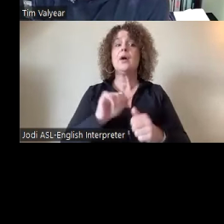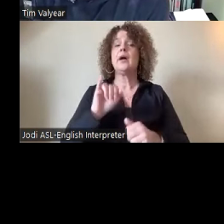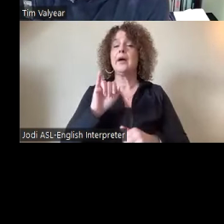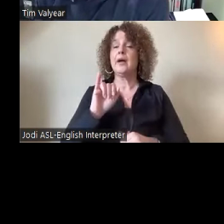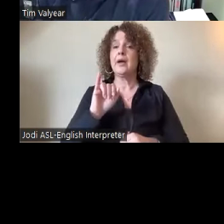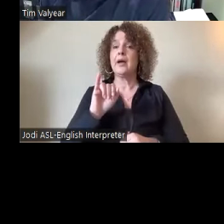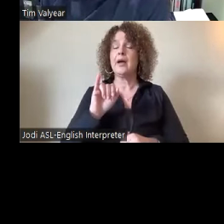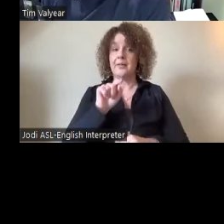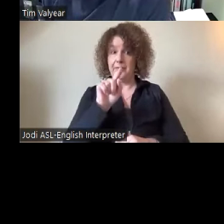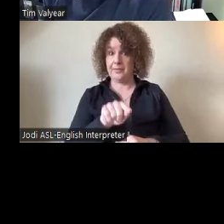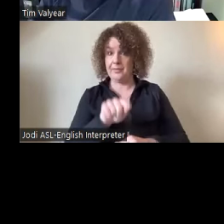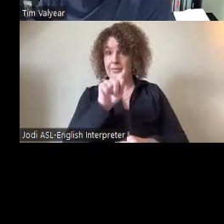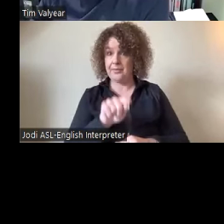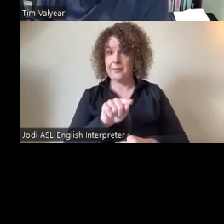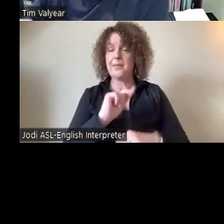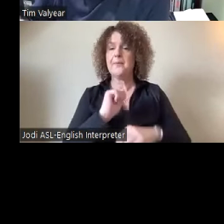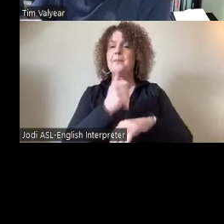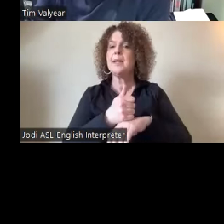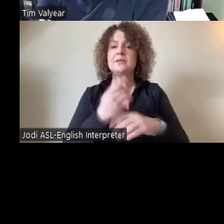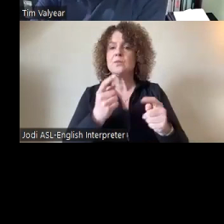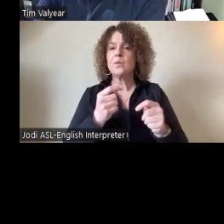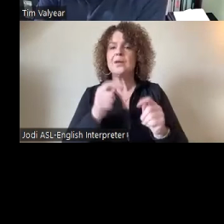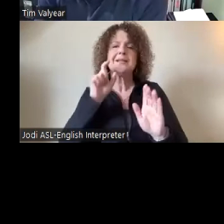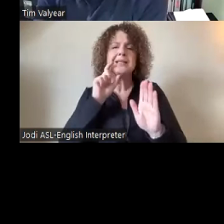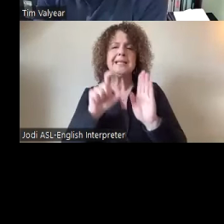. So there are multiple steps on the